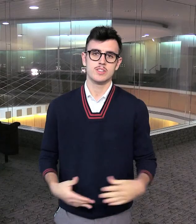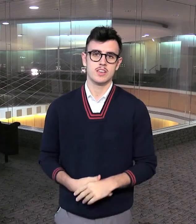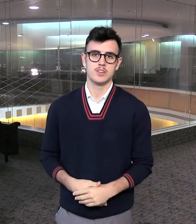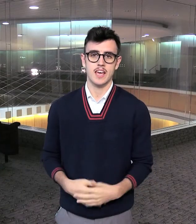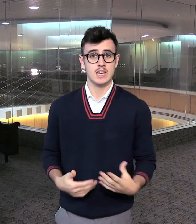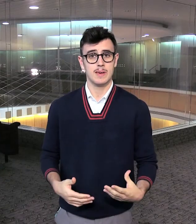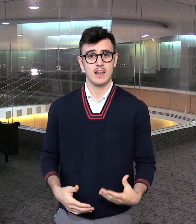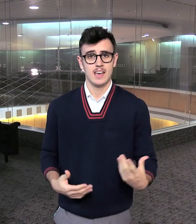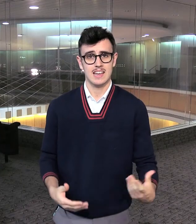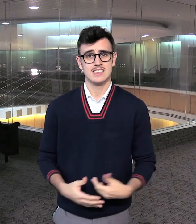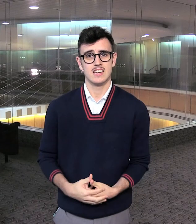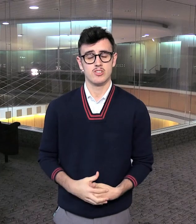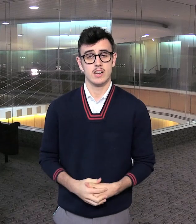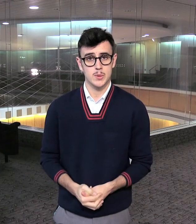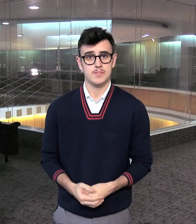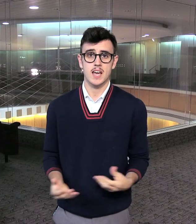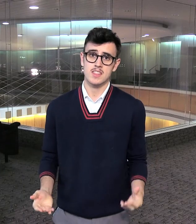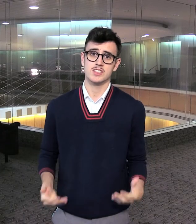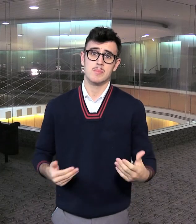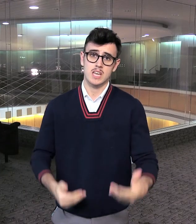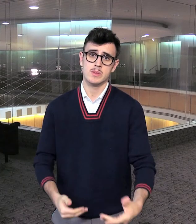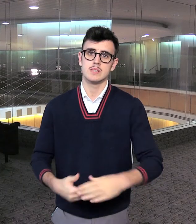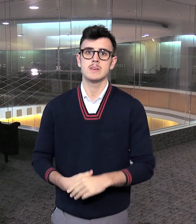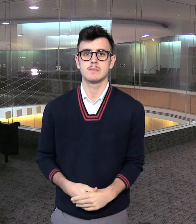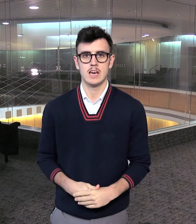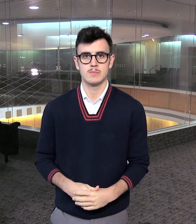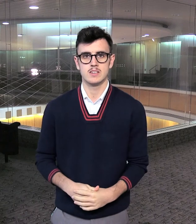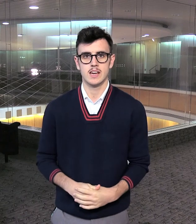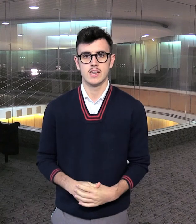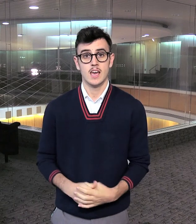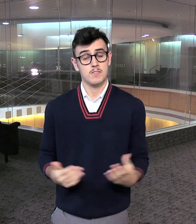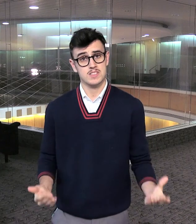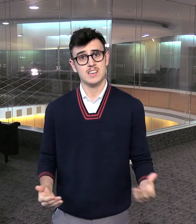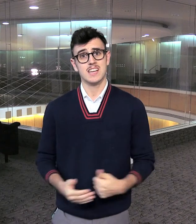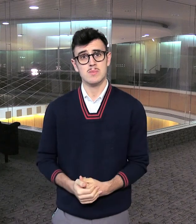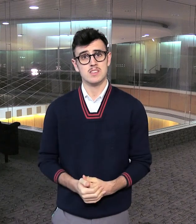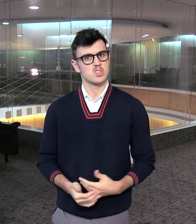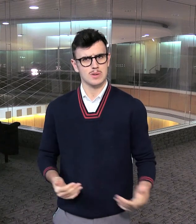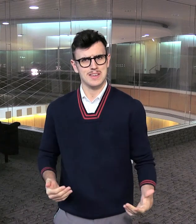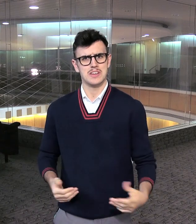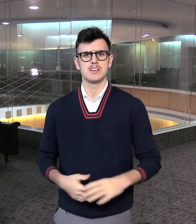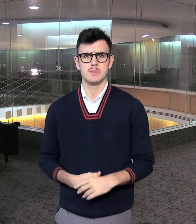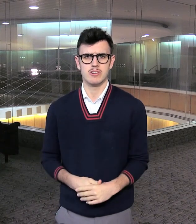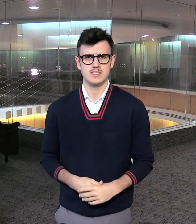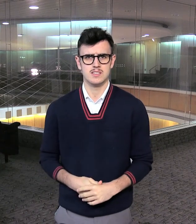A huge thank you to Annabel, Alexandra, and Louis for taking the time to come and submit to Parliament today, and for sitting down with us to talk about their experiences.